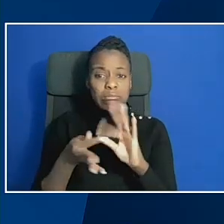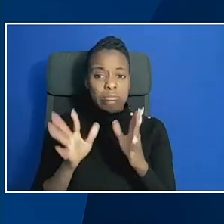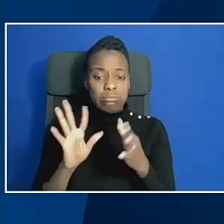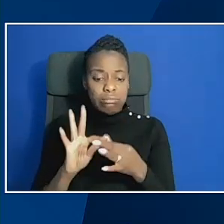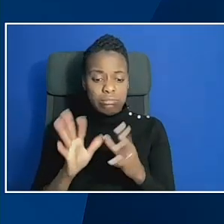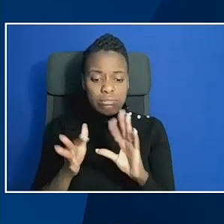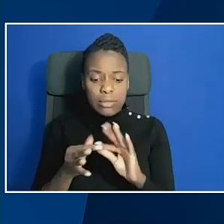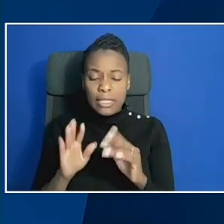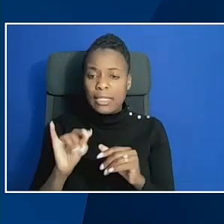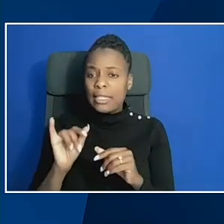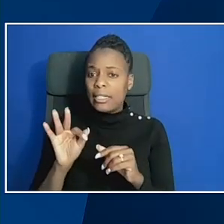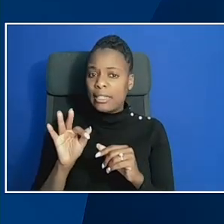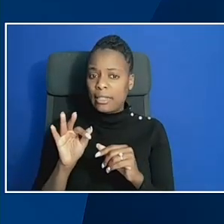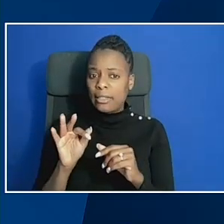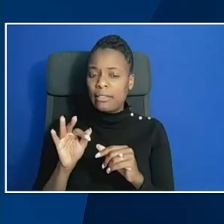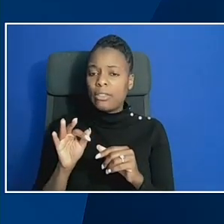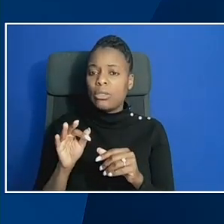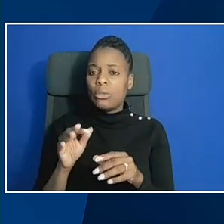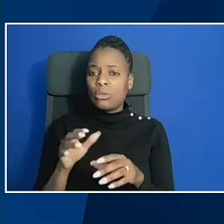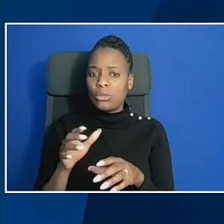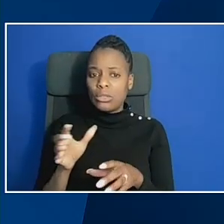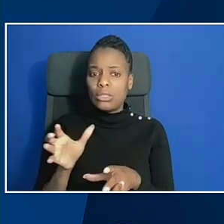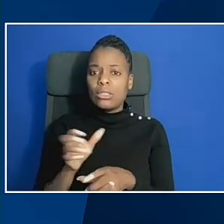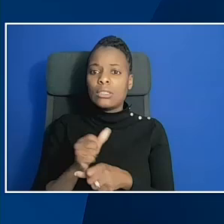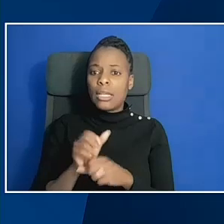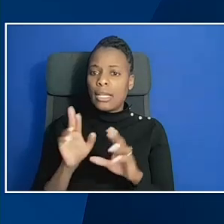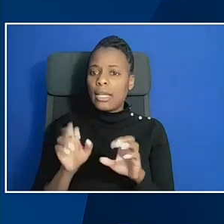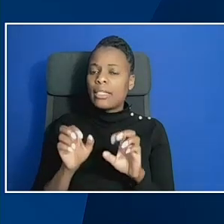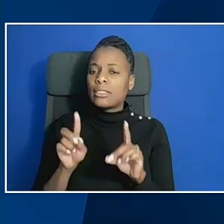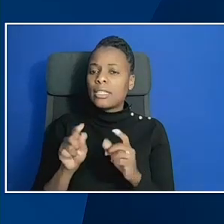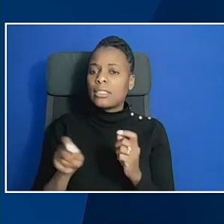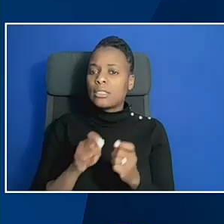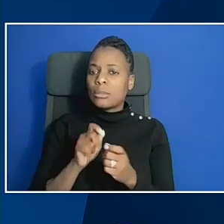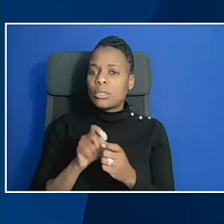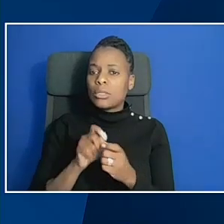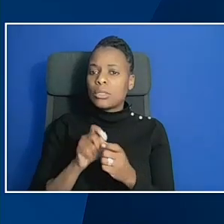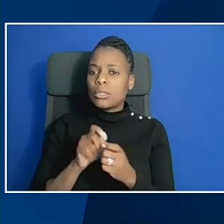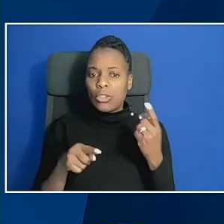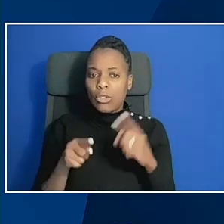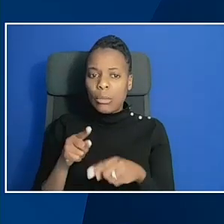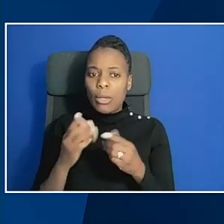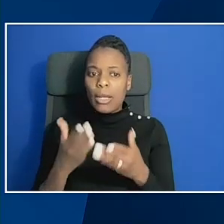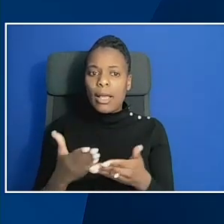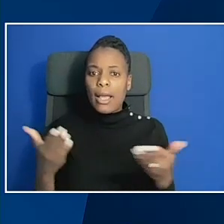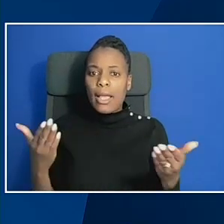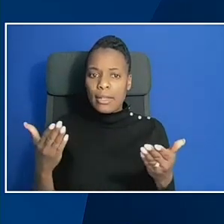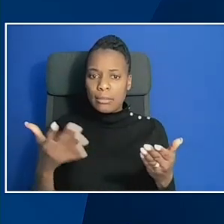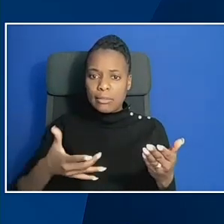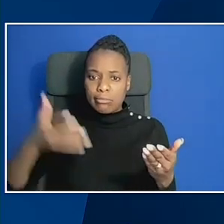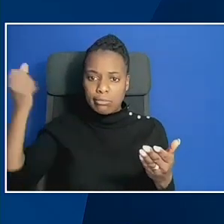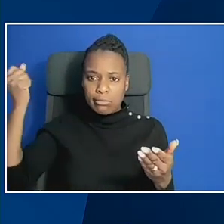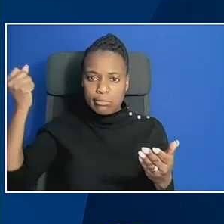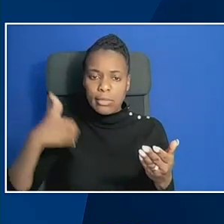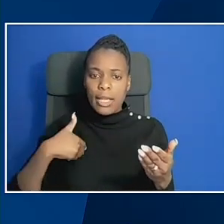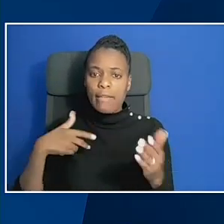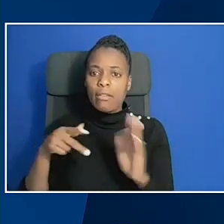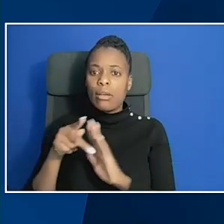these education-specific agreed upon items away. We have a policy process that allows